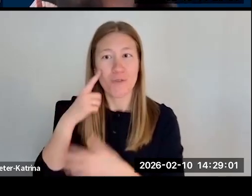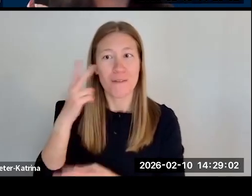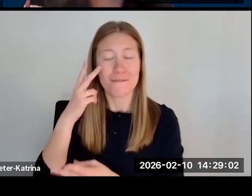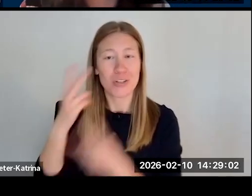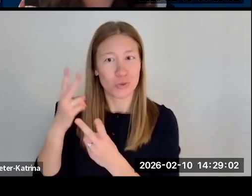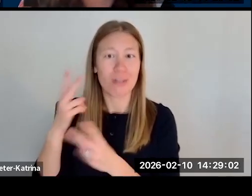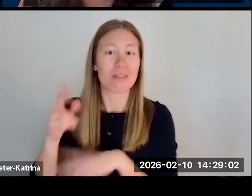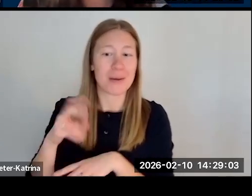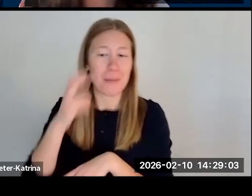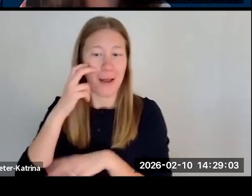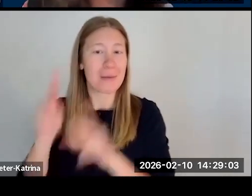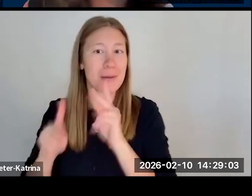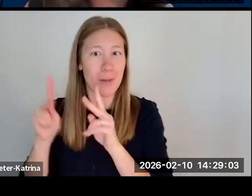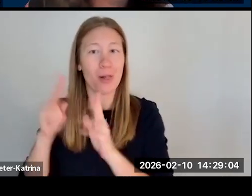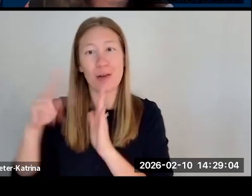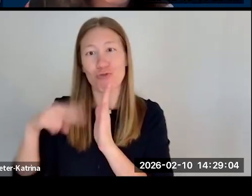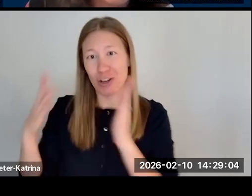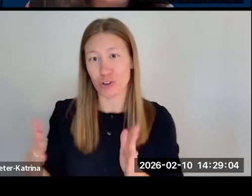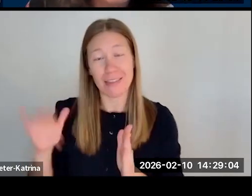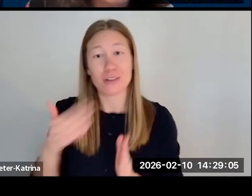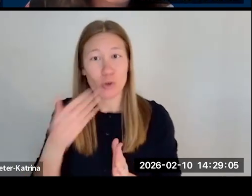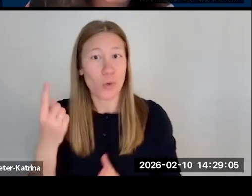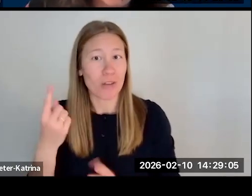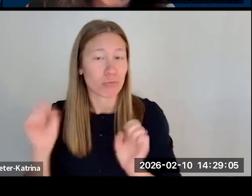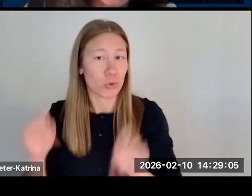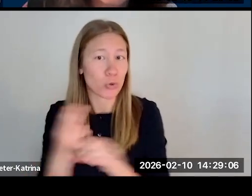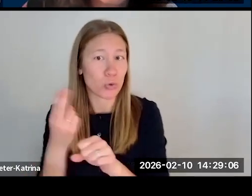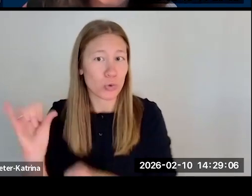Okay, and on two descriptive hyperlinks.